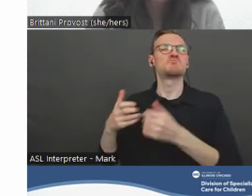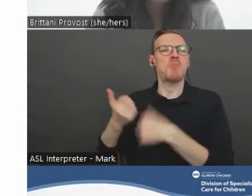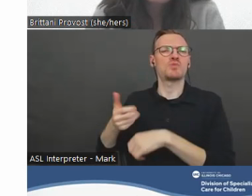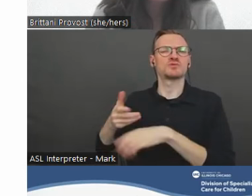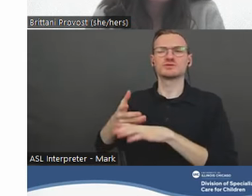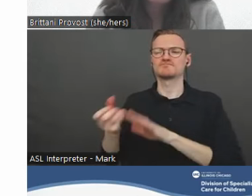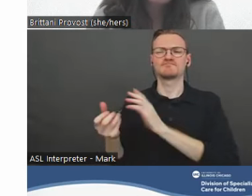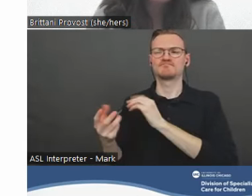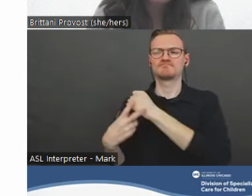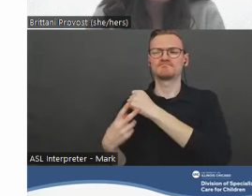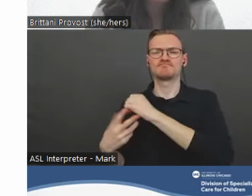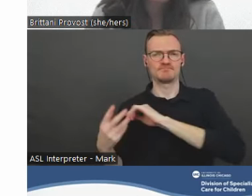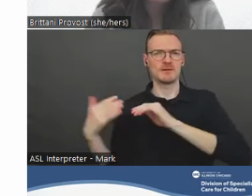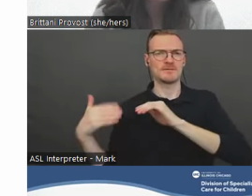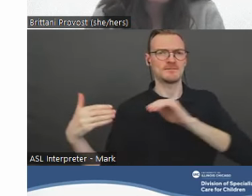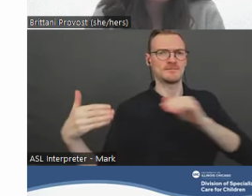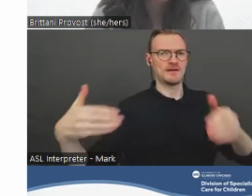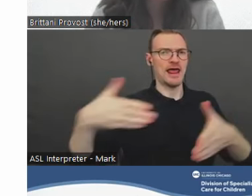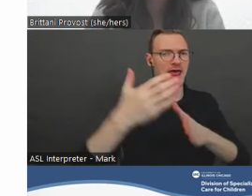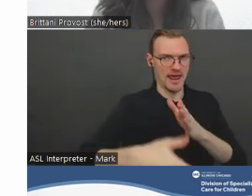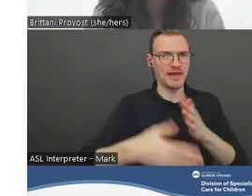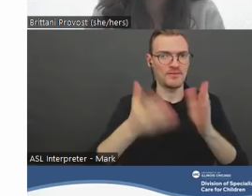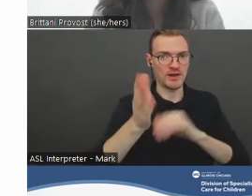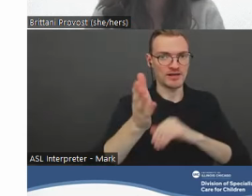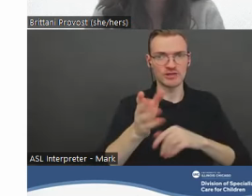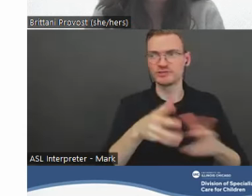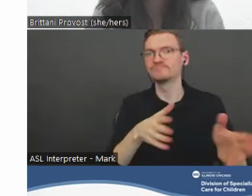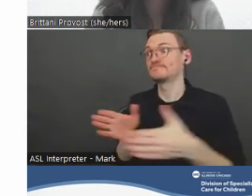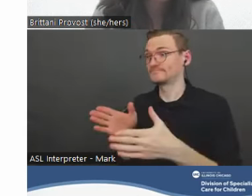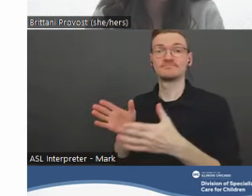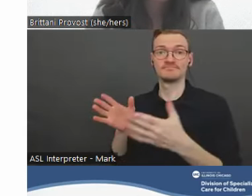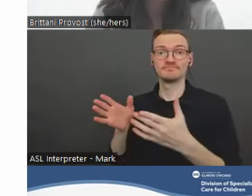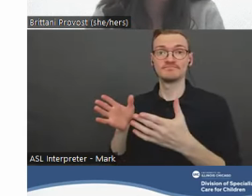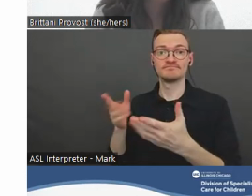cover and then make sure we have enough time to answer questions. And again that chat button has